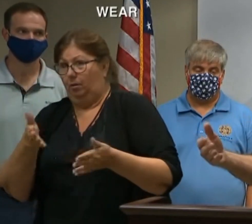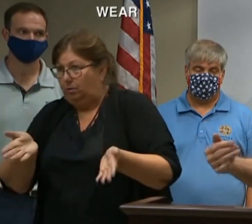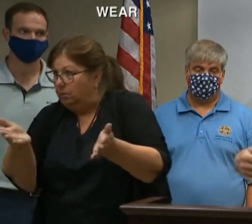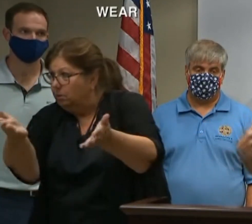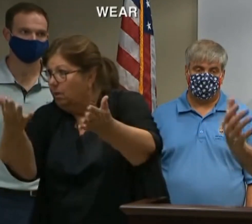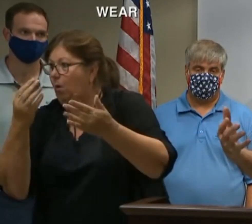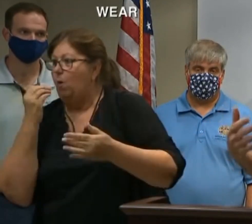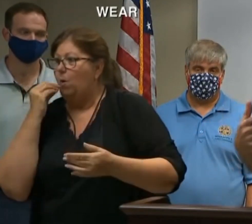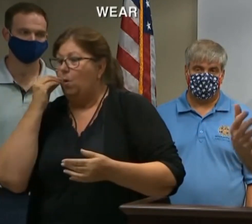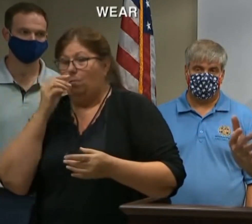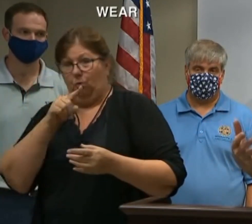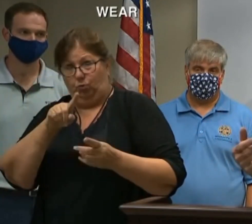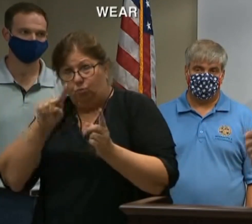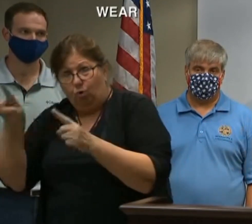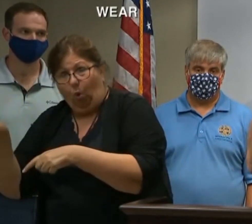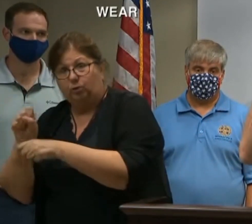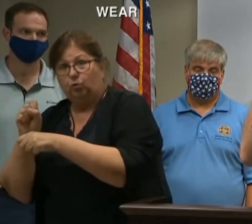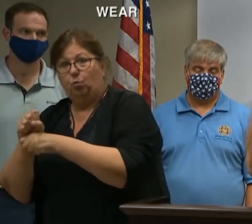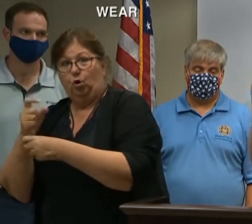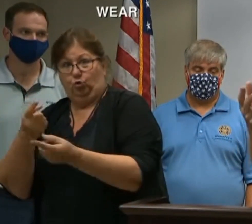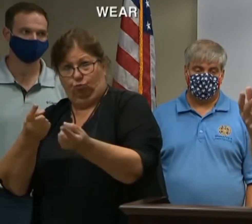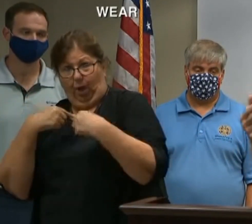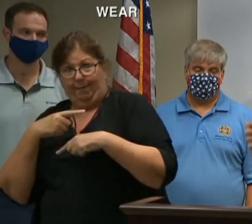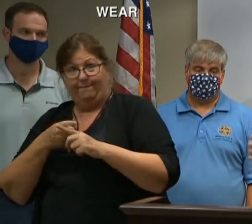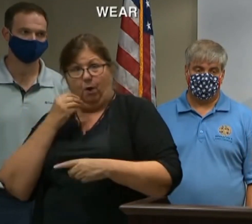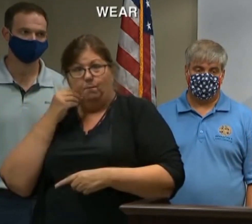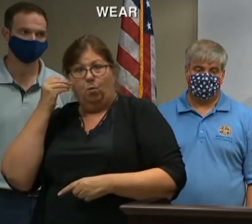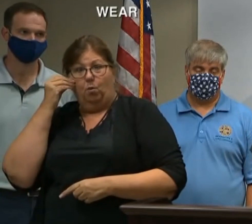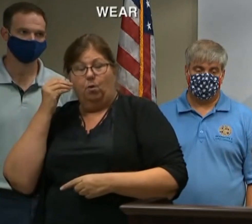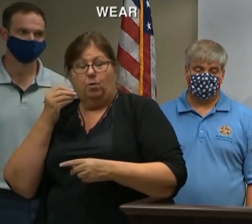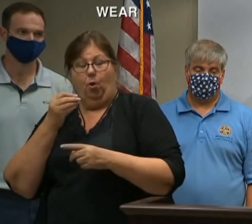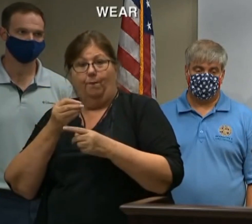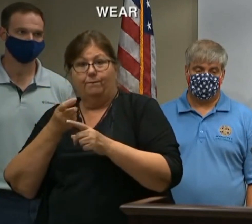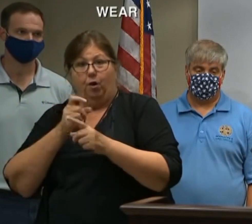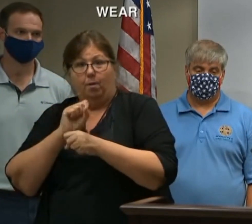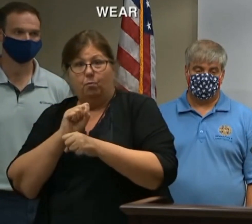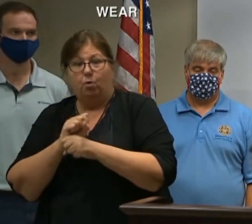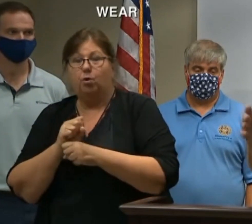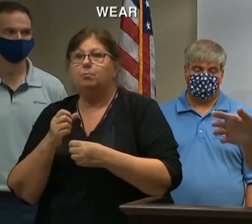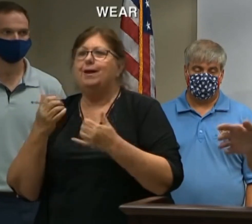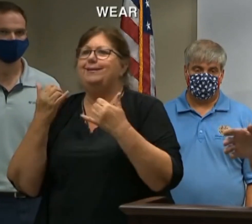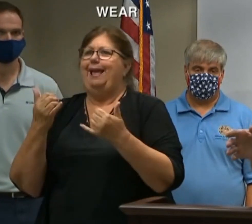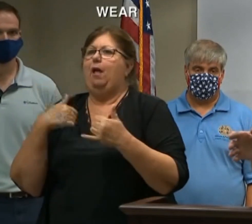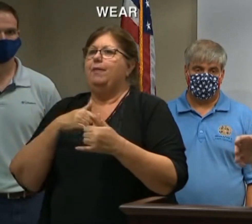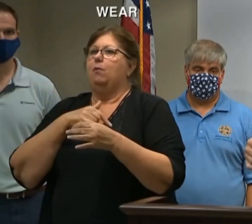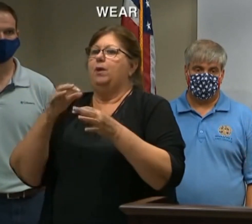work you know ask some basic questions of course very few people now that we've changed the time from midnight to 6 a.m